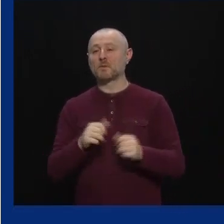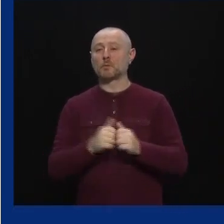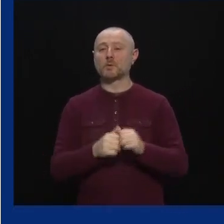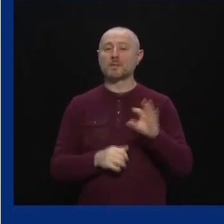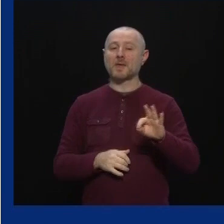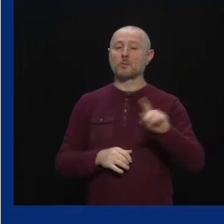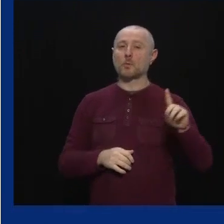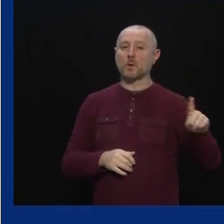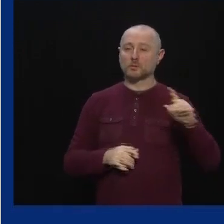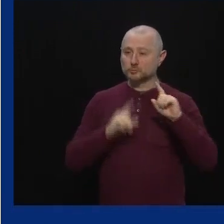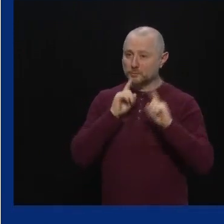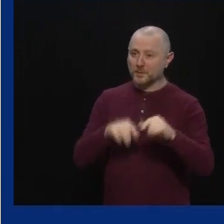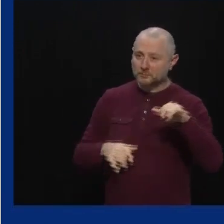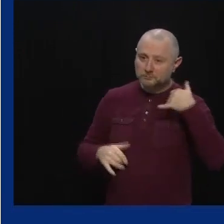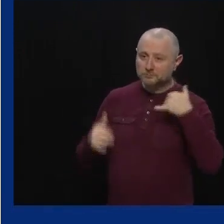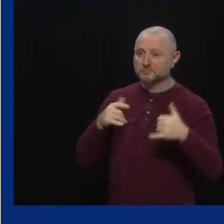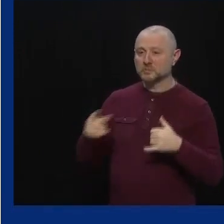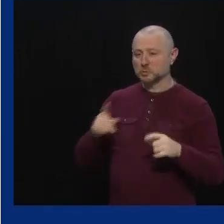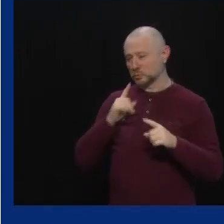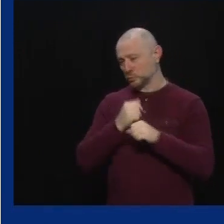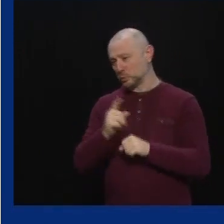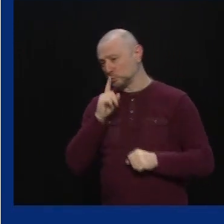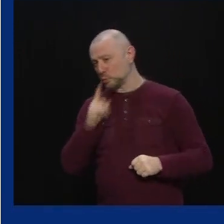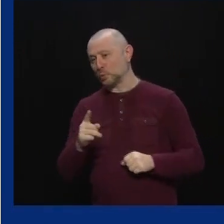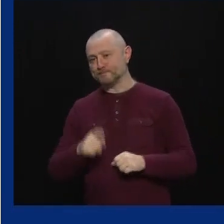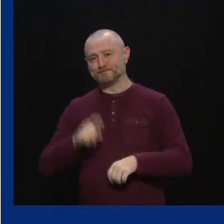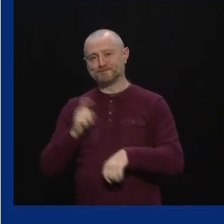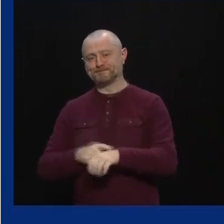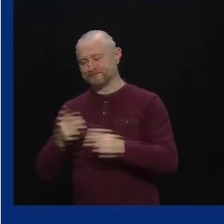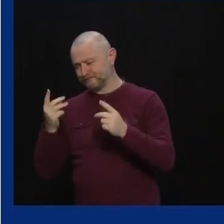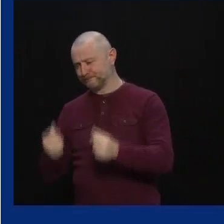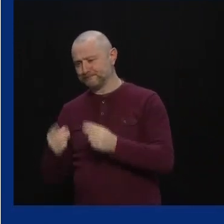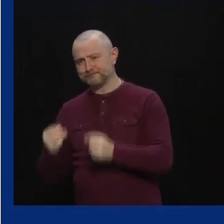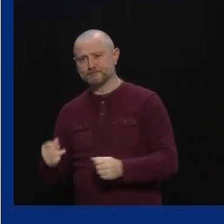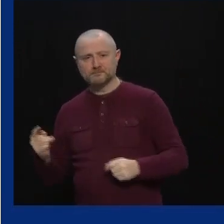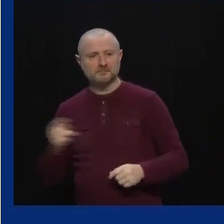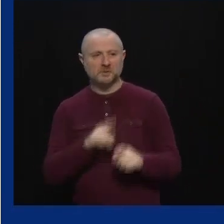DOWNSTATE THE 50 AMBULANCE TEAMS ARE ACTUALLY INTEGRATED INTO OUR